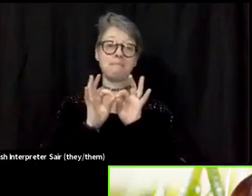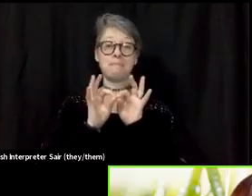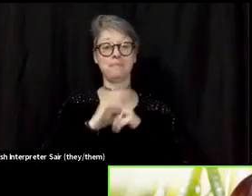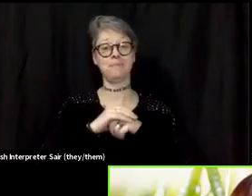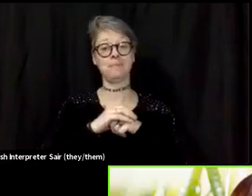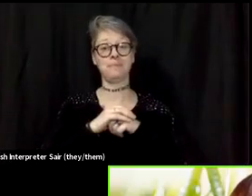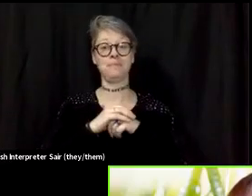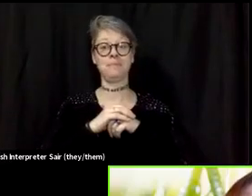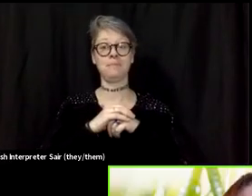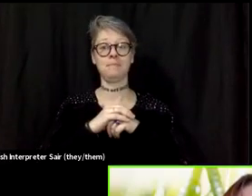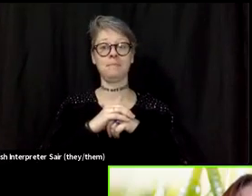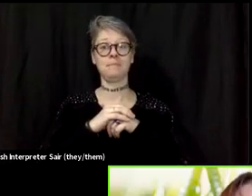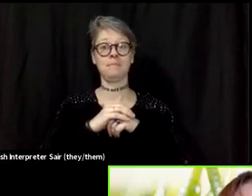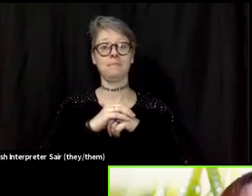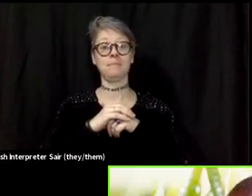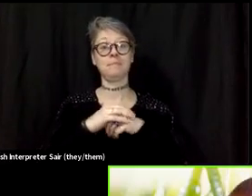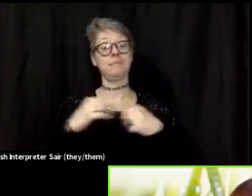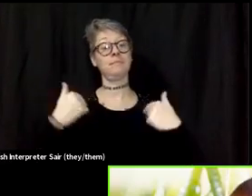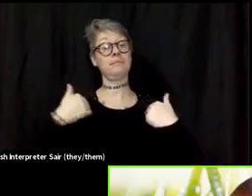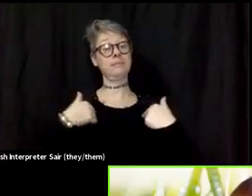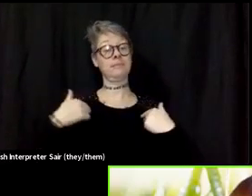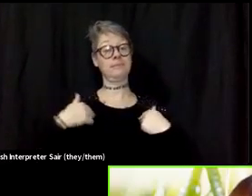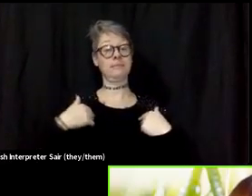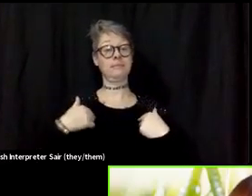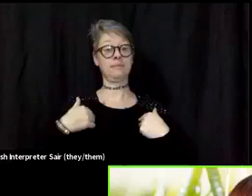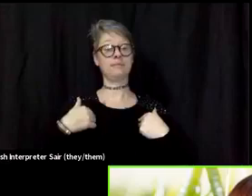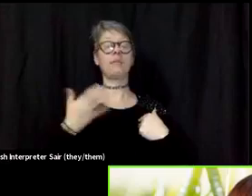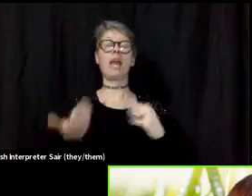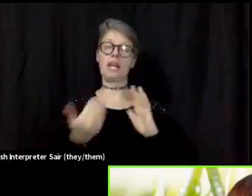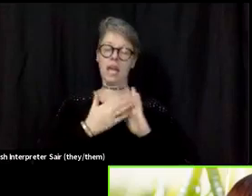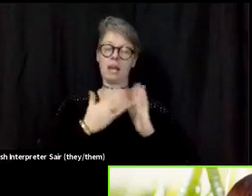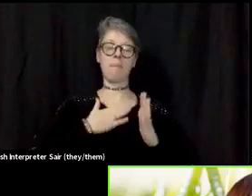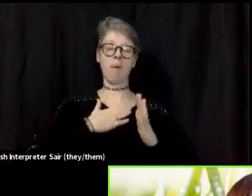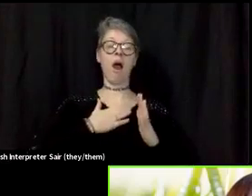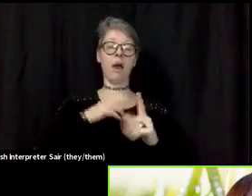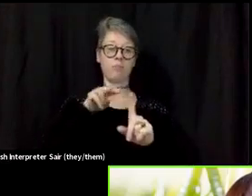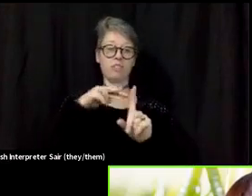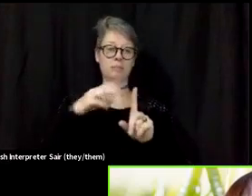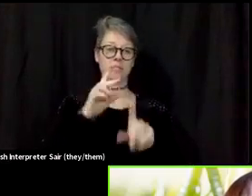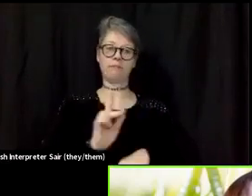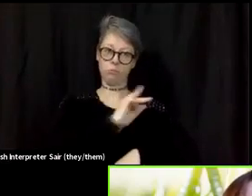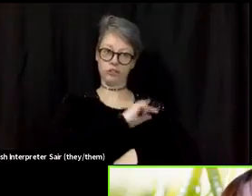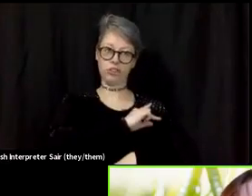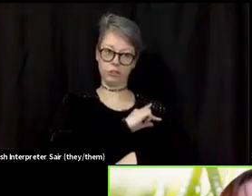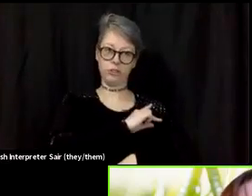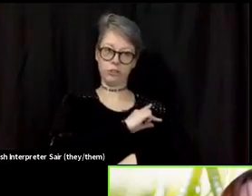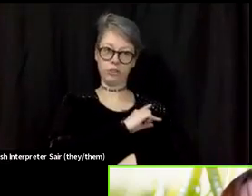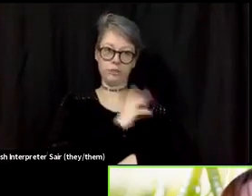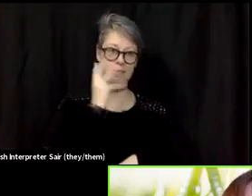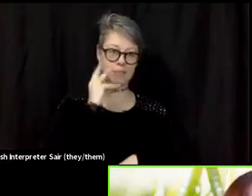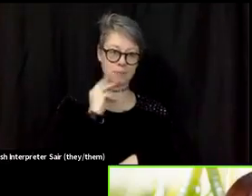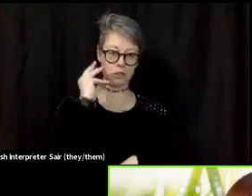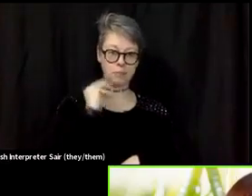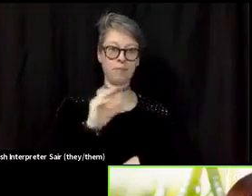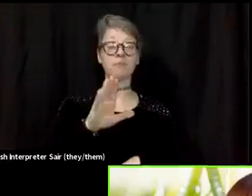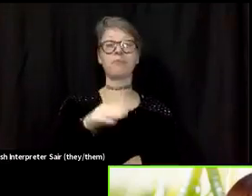proper diagnosis is so important. And I am coming from a personal I am coming from a personal view.